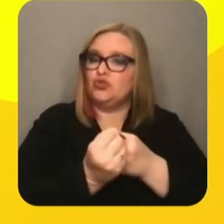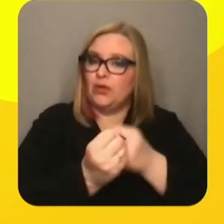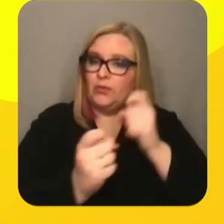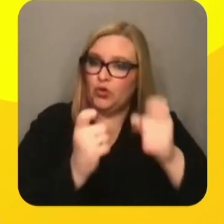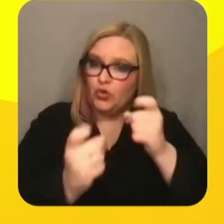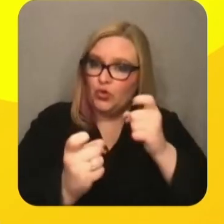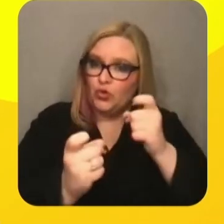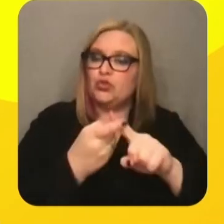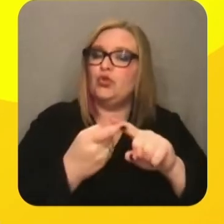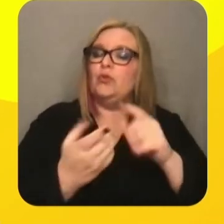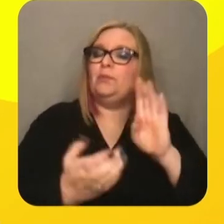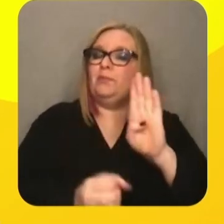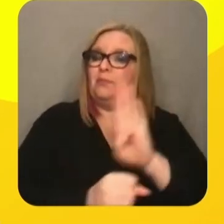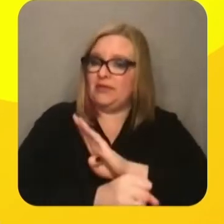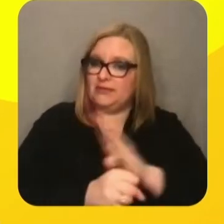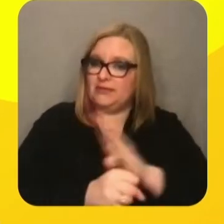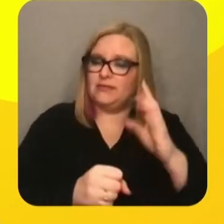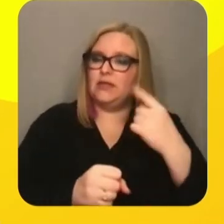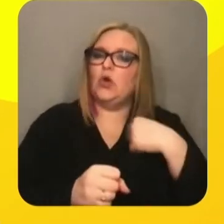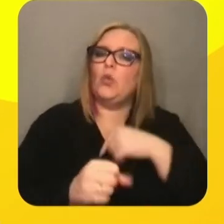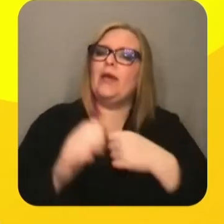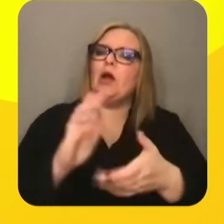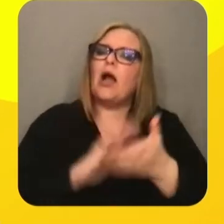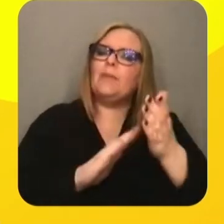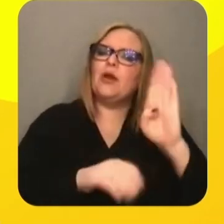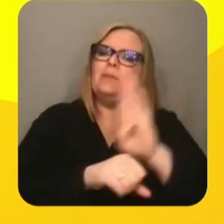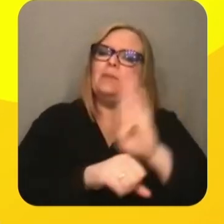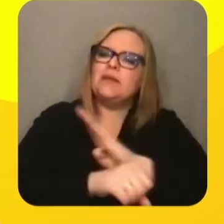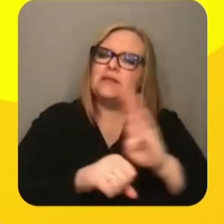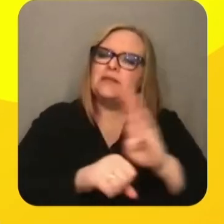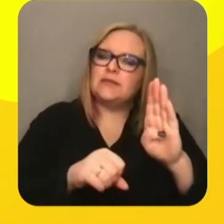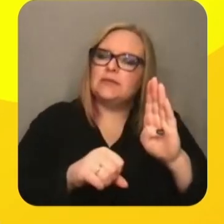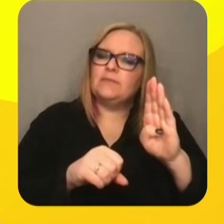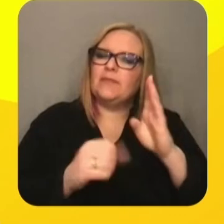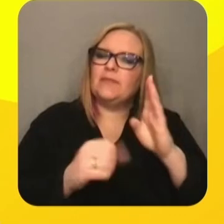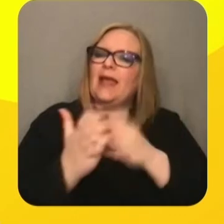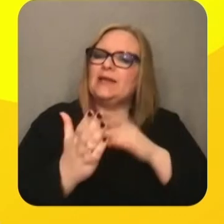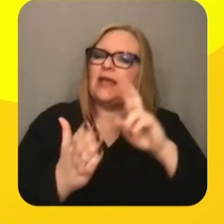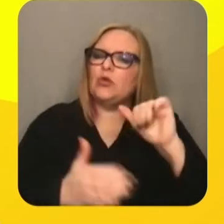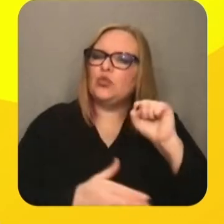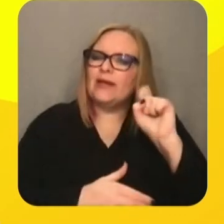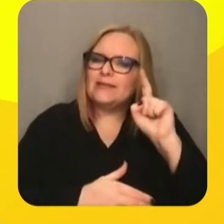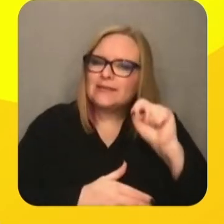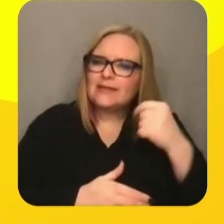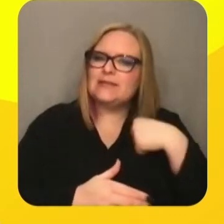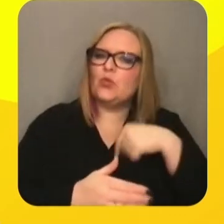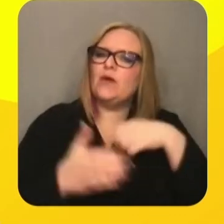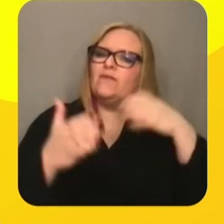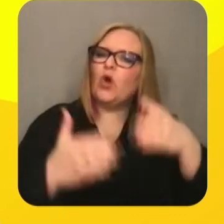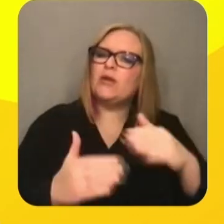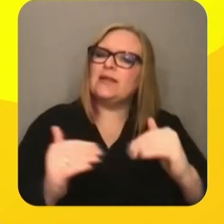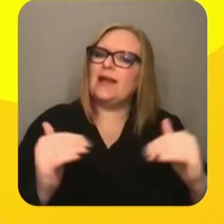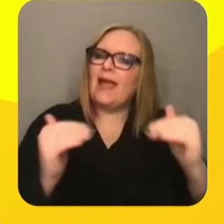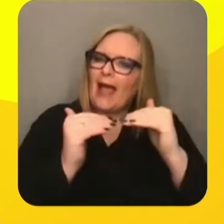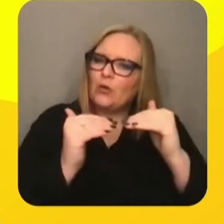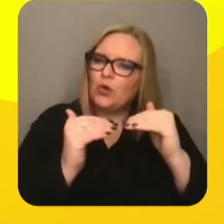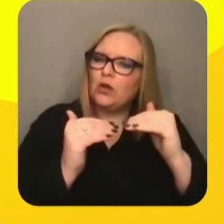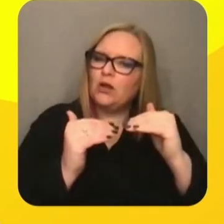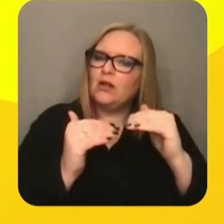And then if we are operating our business in a way that's anti-racist, we're focused on equitable outcomes. And that really means that in our promotion